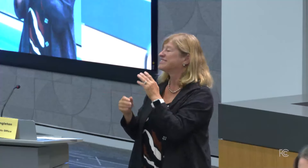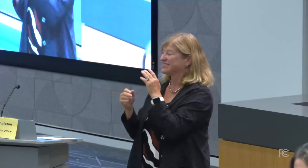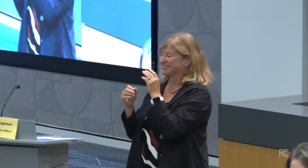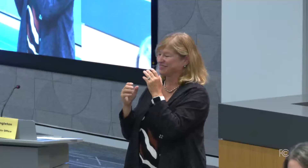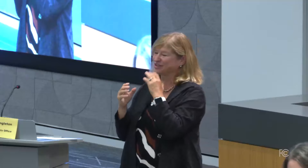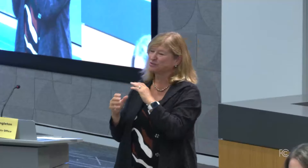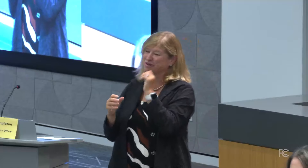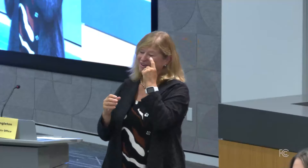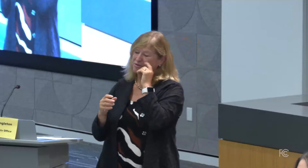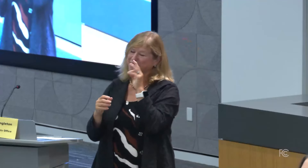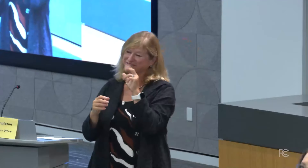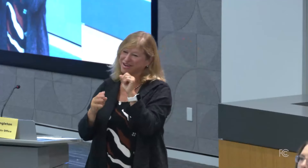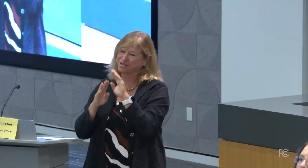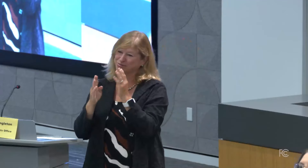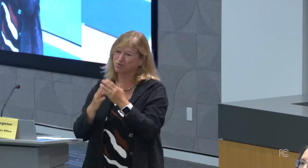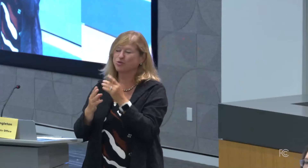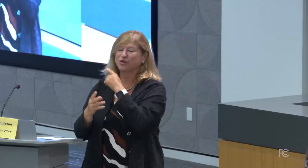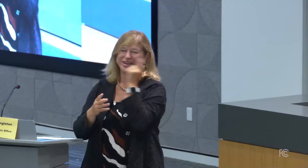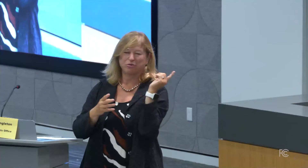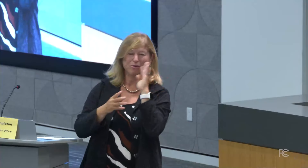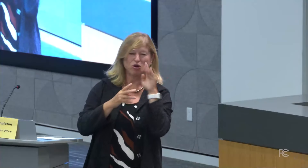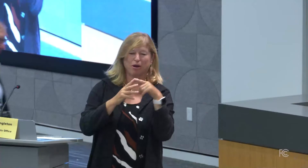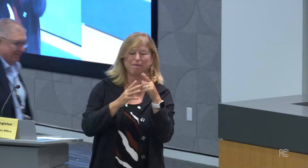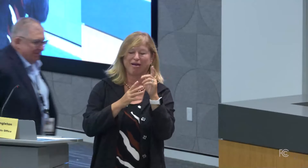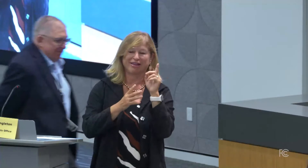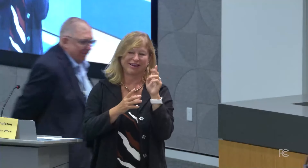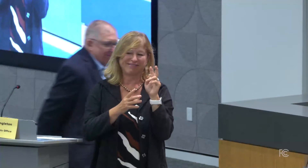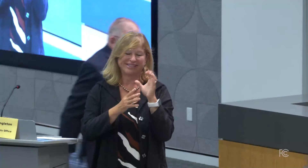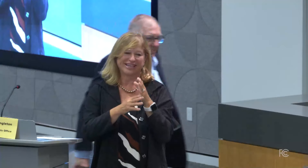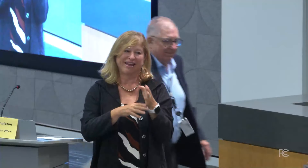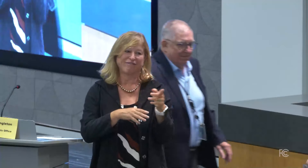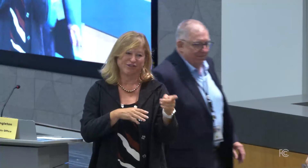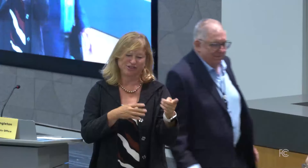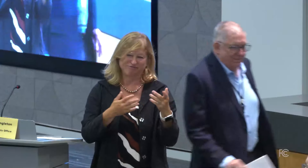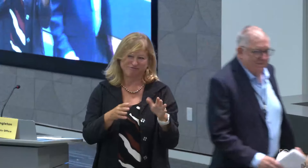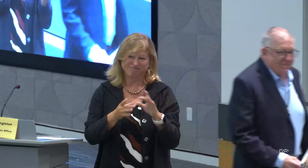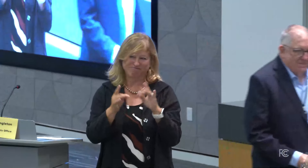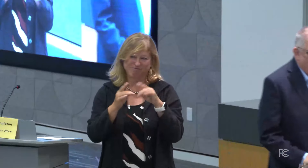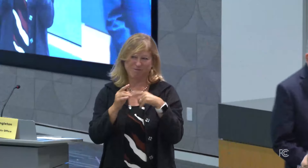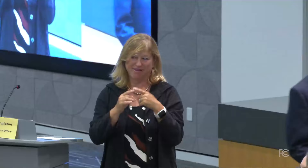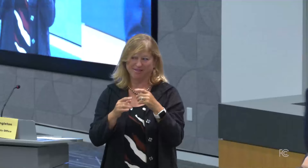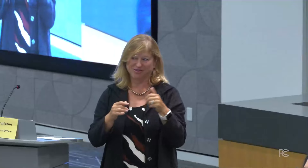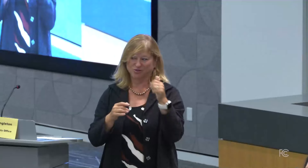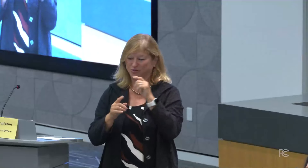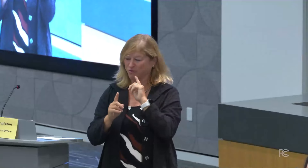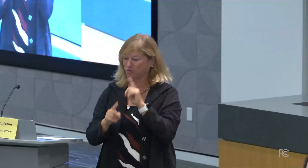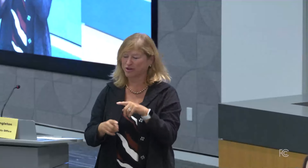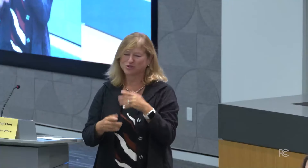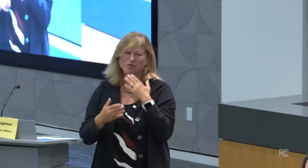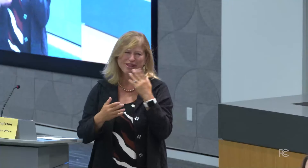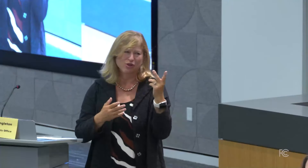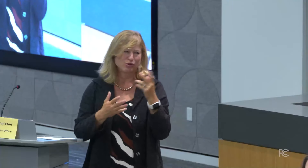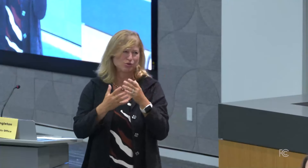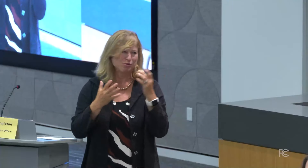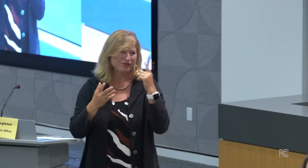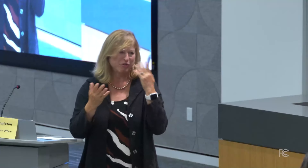INVITING THE WHITE HOUSE